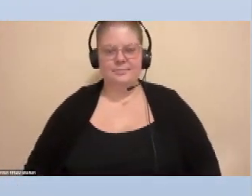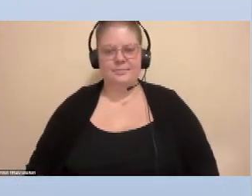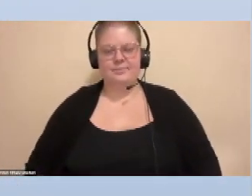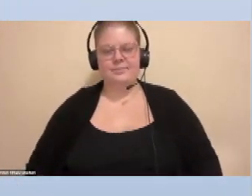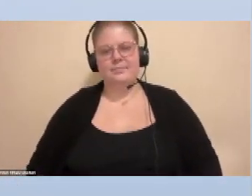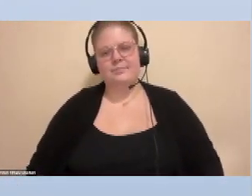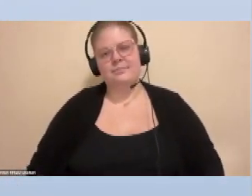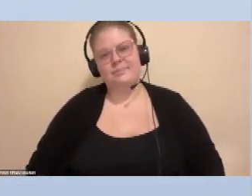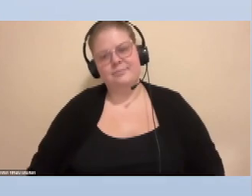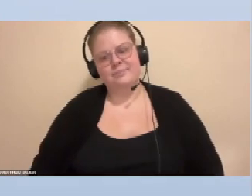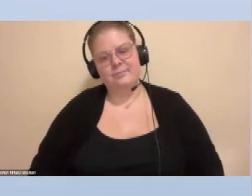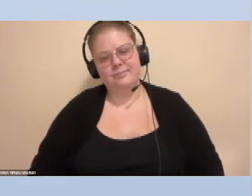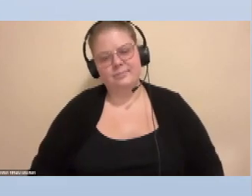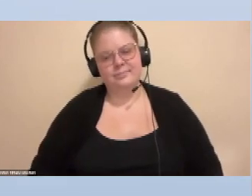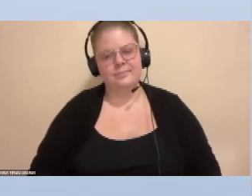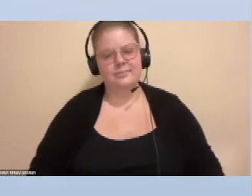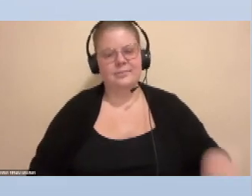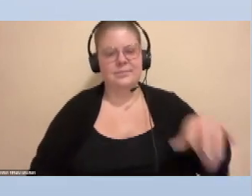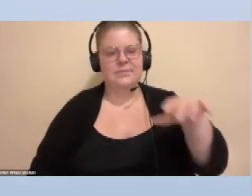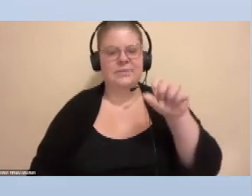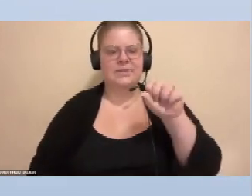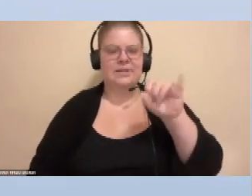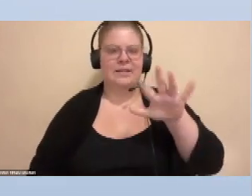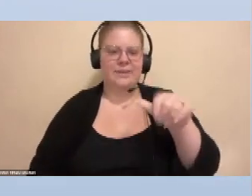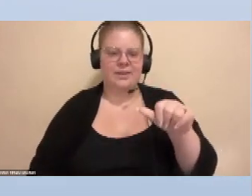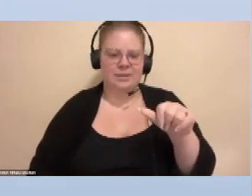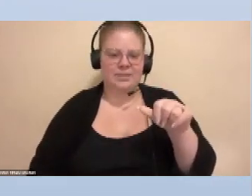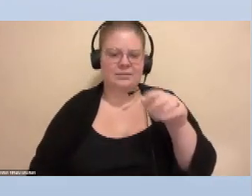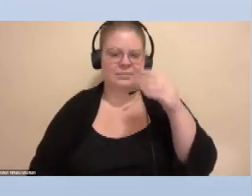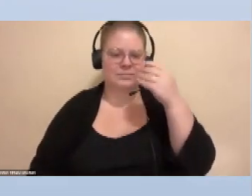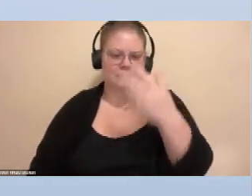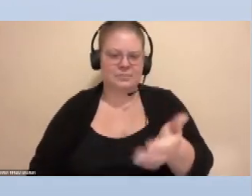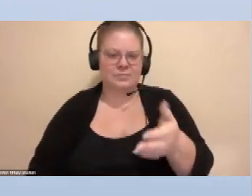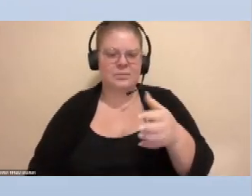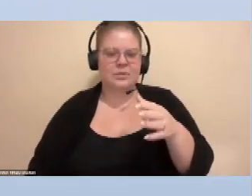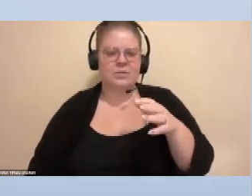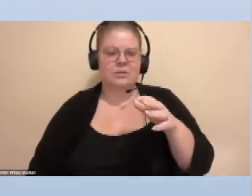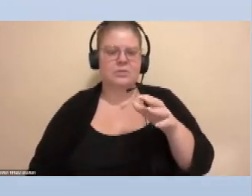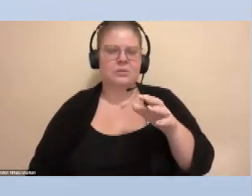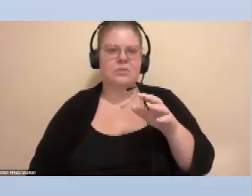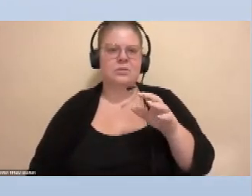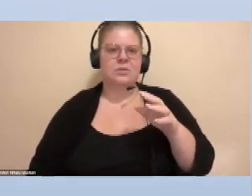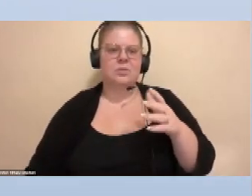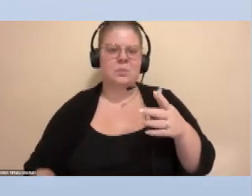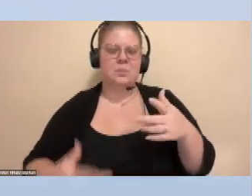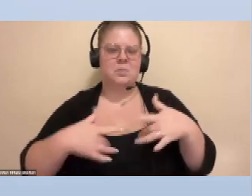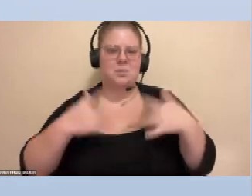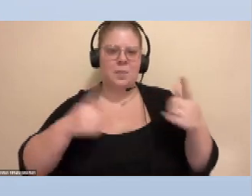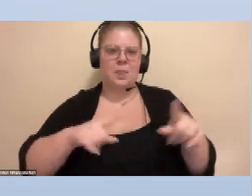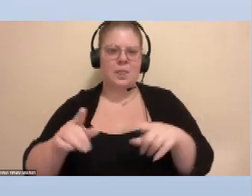And given what we know about some of the barriers that various people with various disabilities have when it